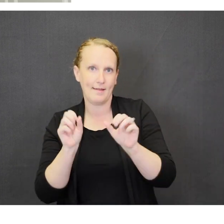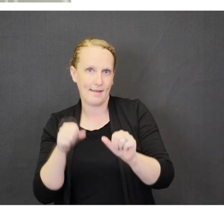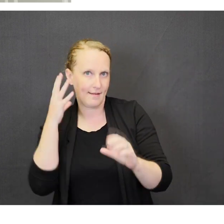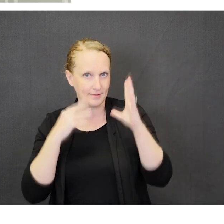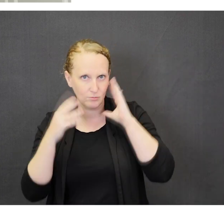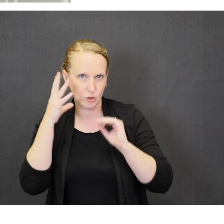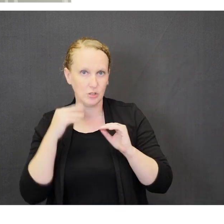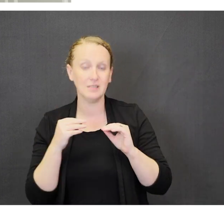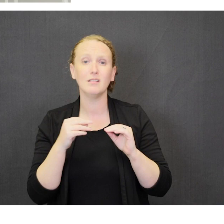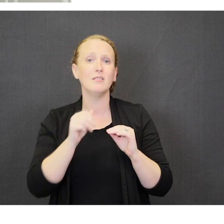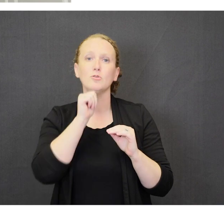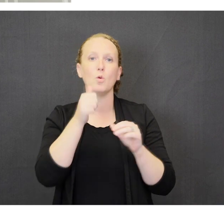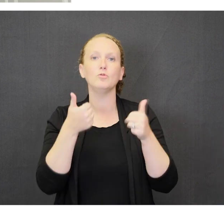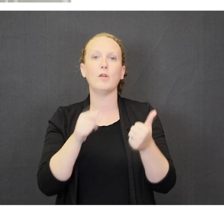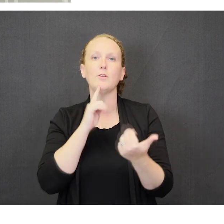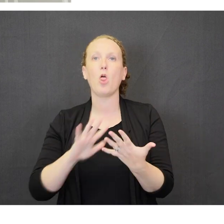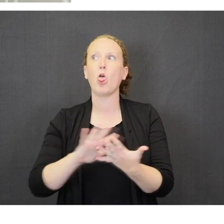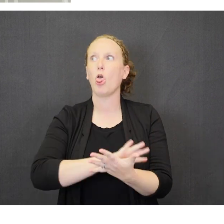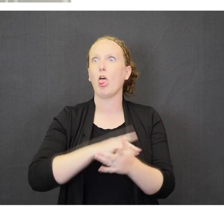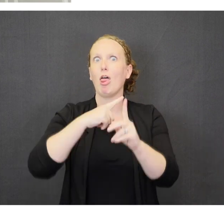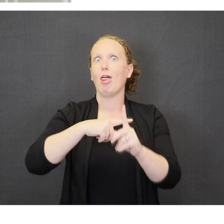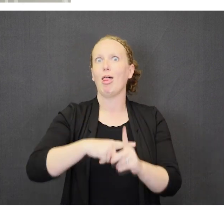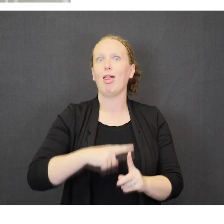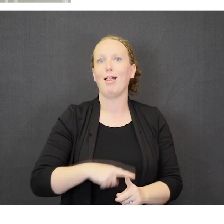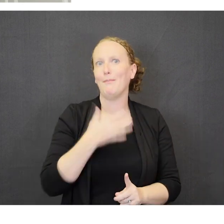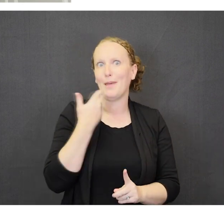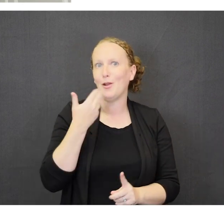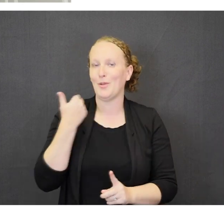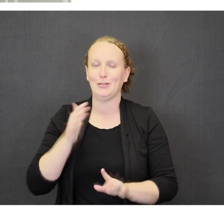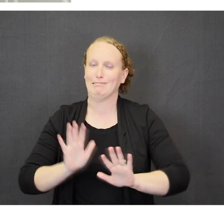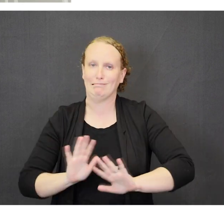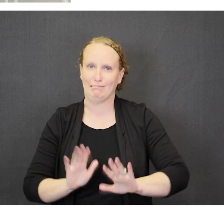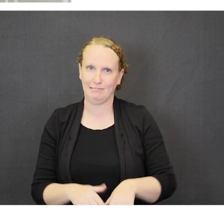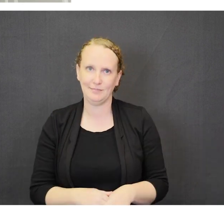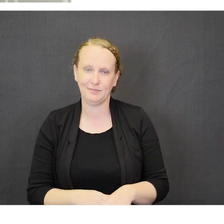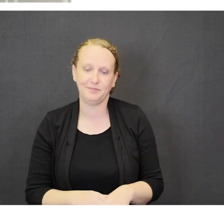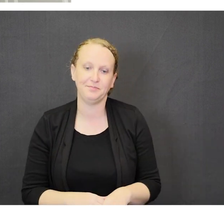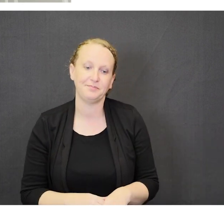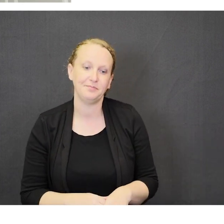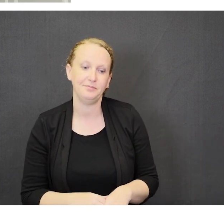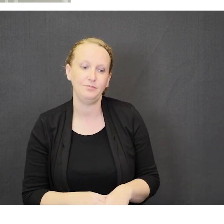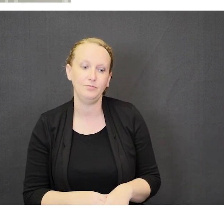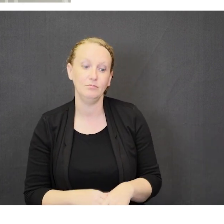than just trying to make it all better the next thing is that also the brain